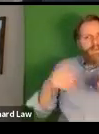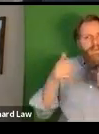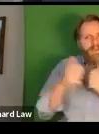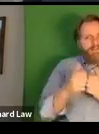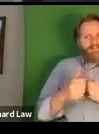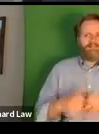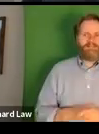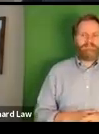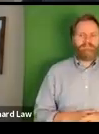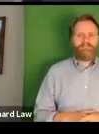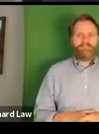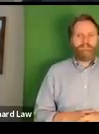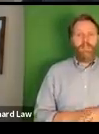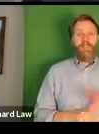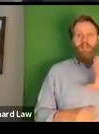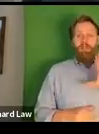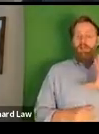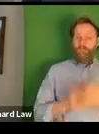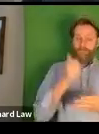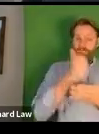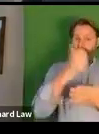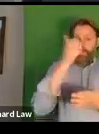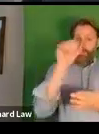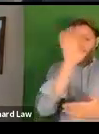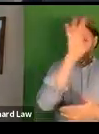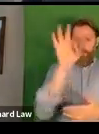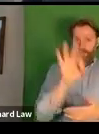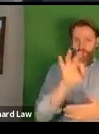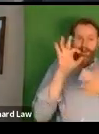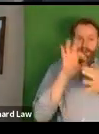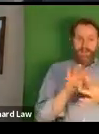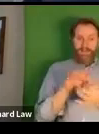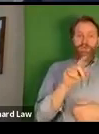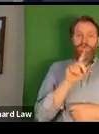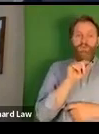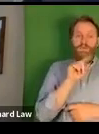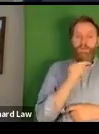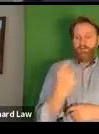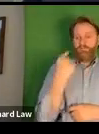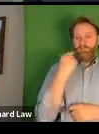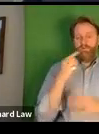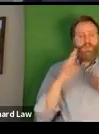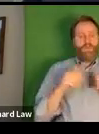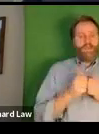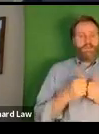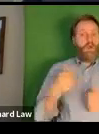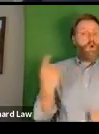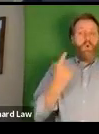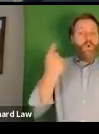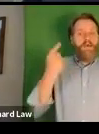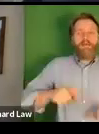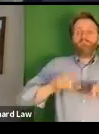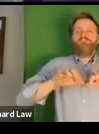It's a great question actually I think whoever did the tweet I think we're